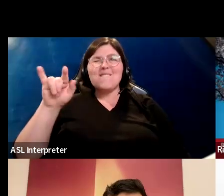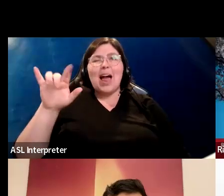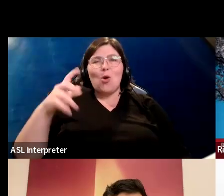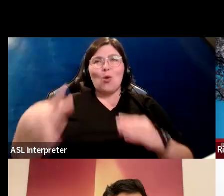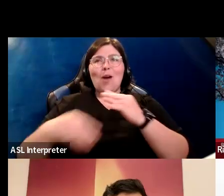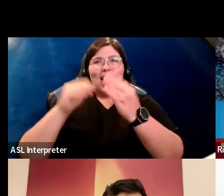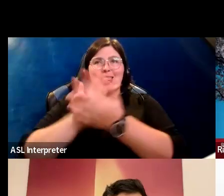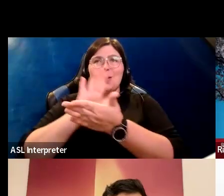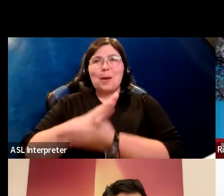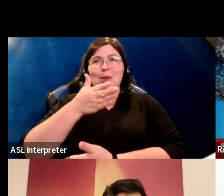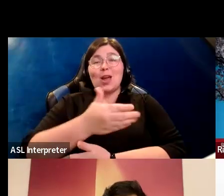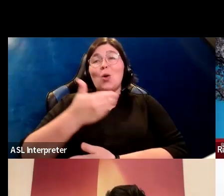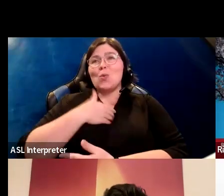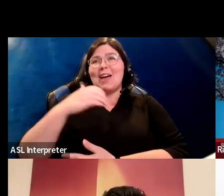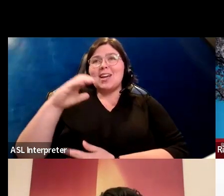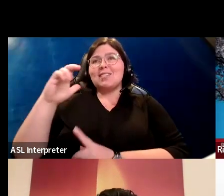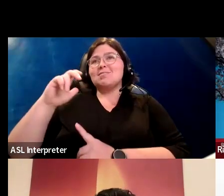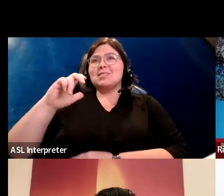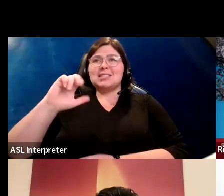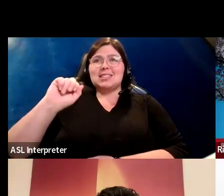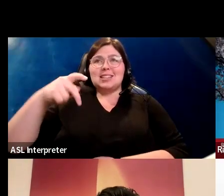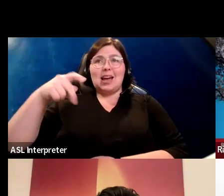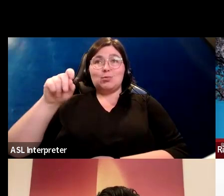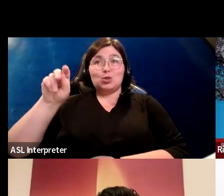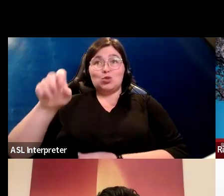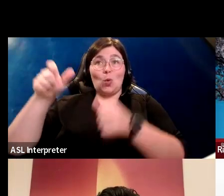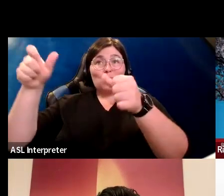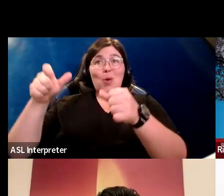We have the capstone poster that I did last semester already on it.